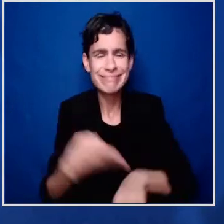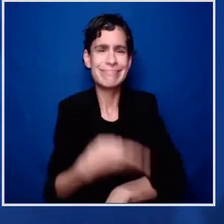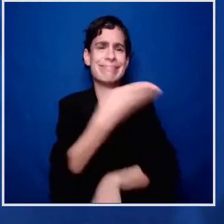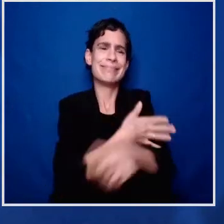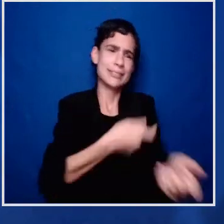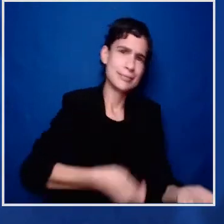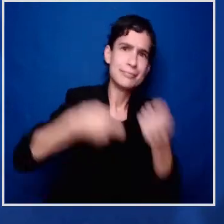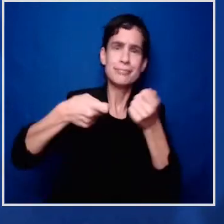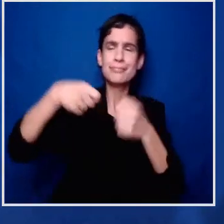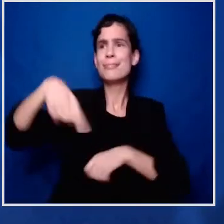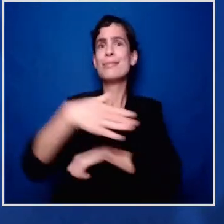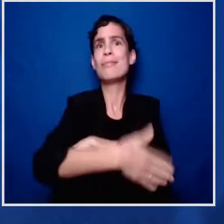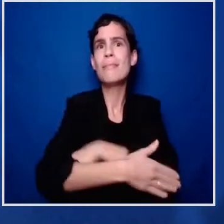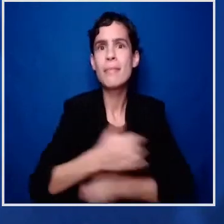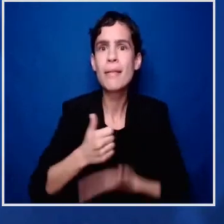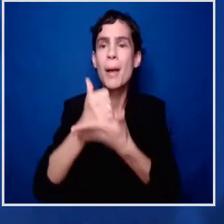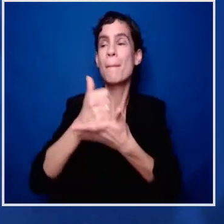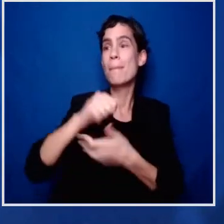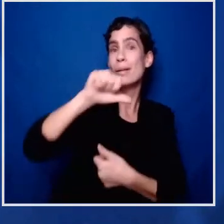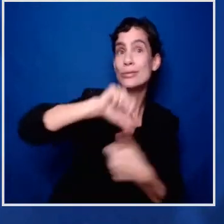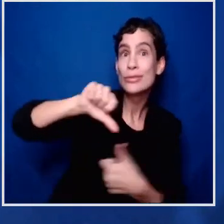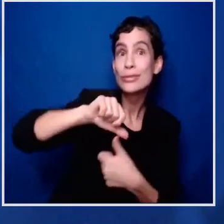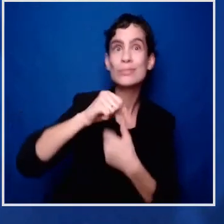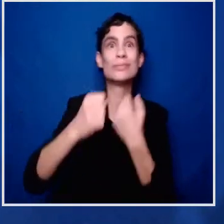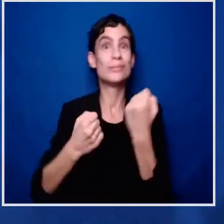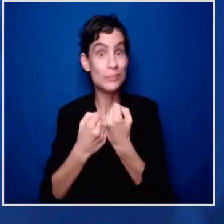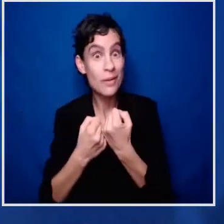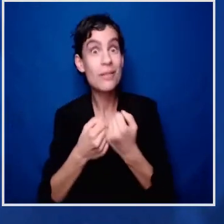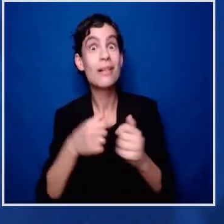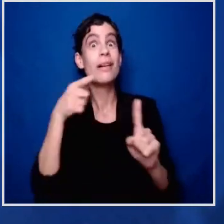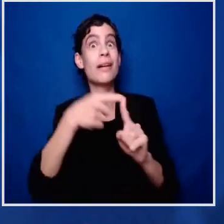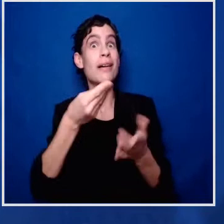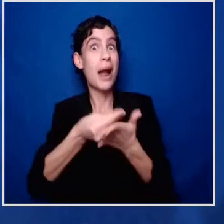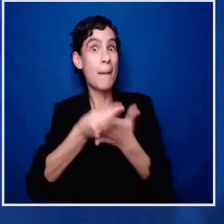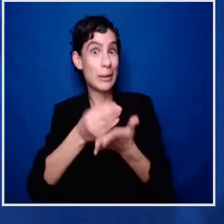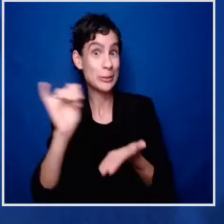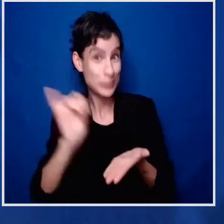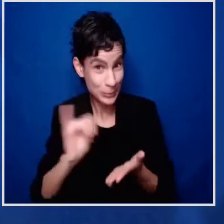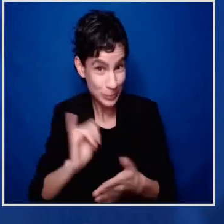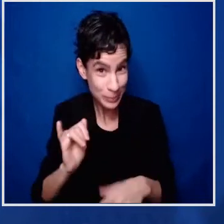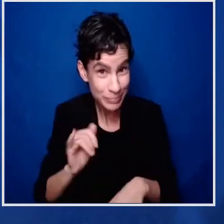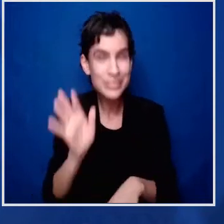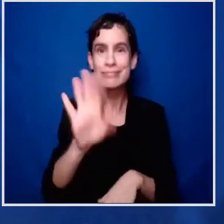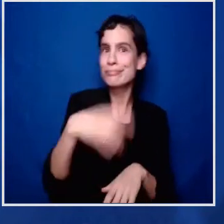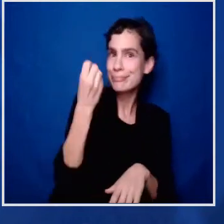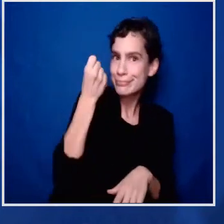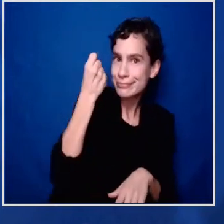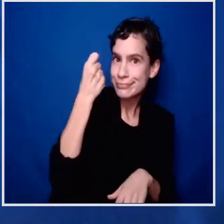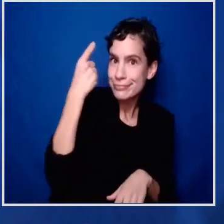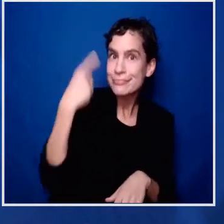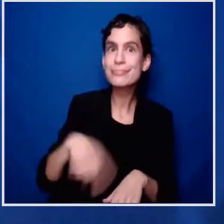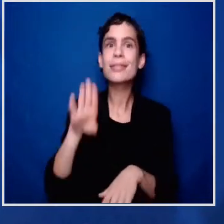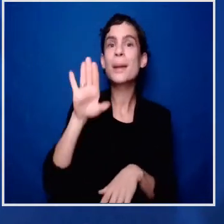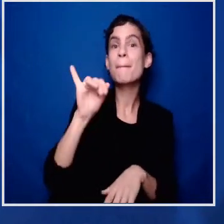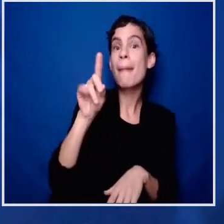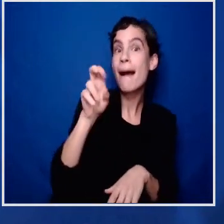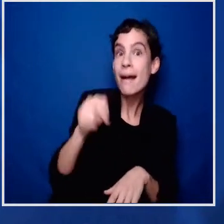TODAY, TOGETHER, TO REPAIR THESE WOUNDS, AND HAVE AN